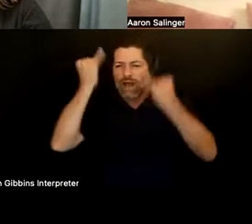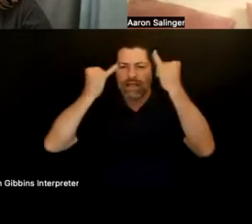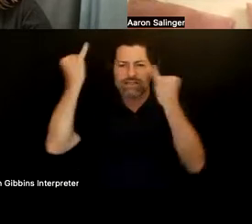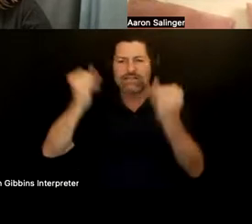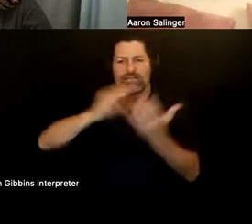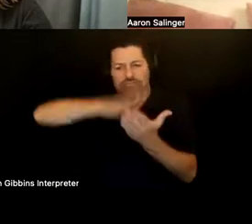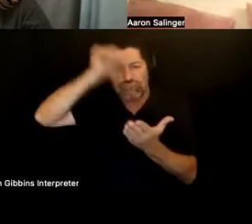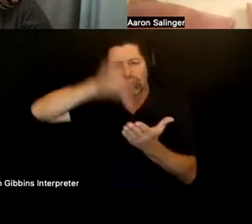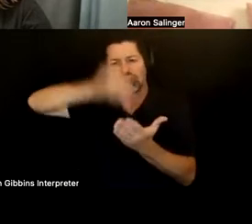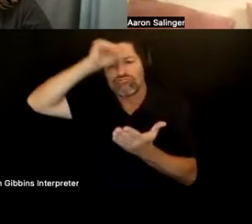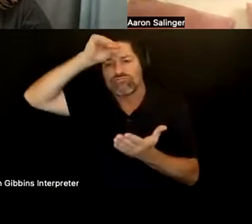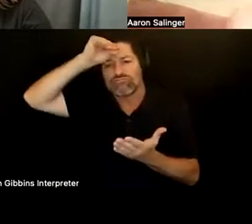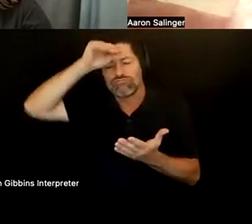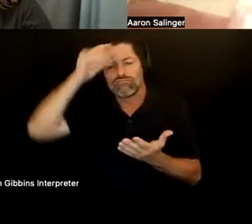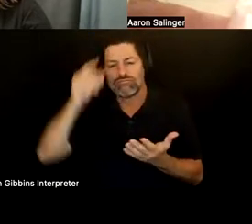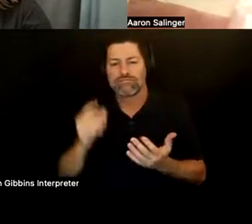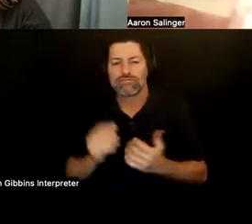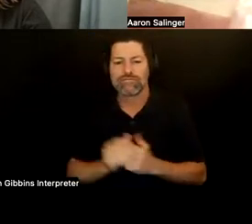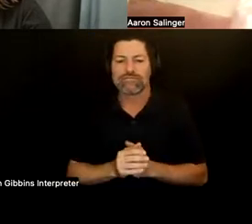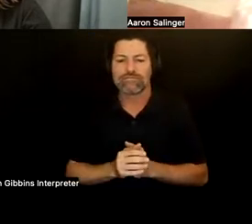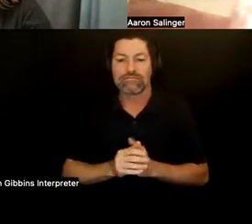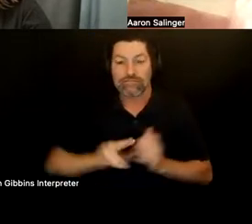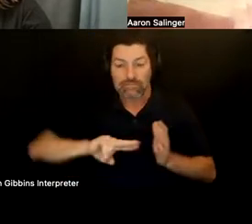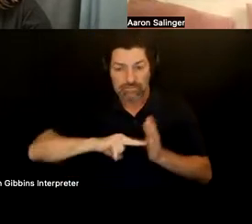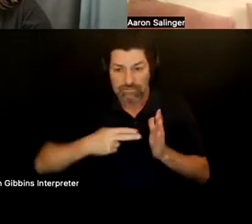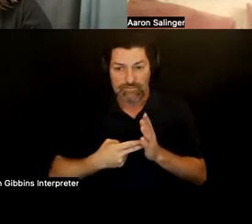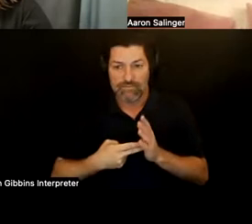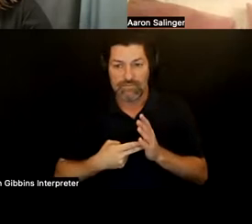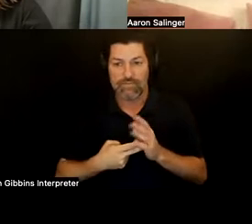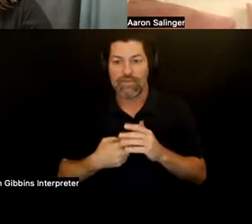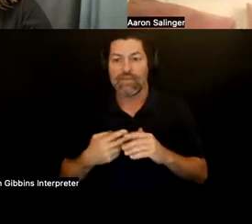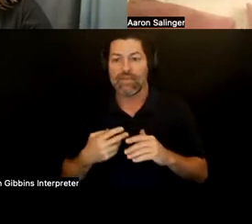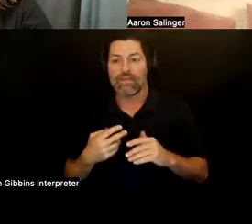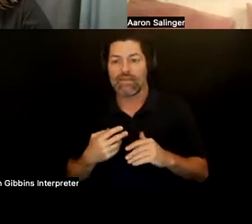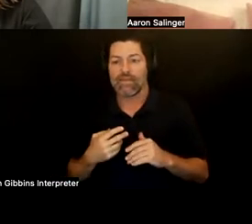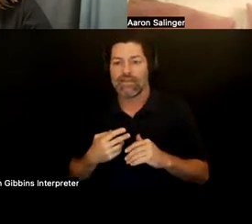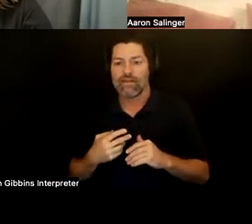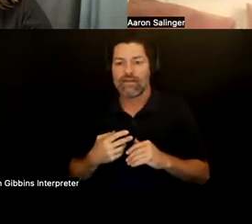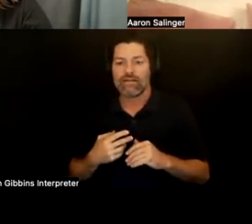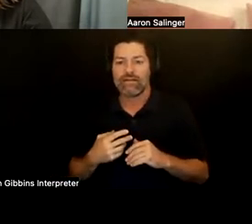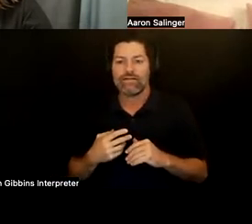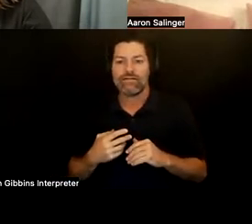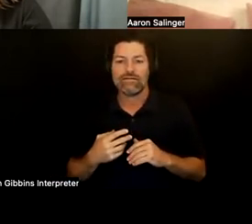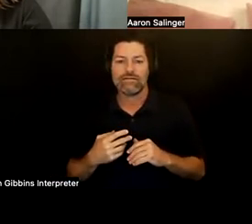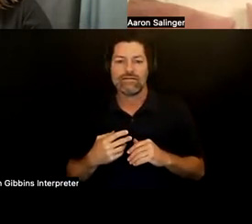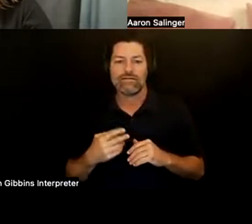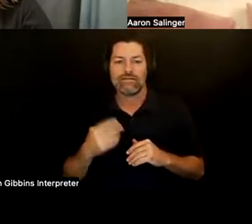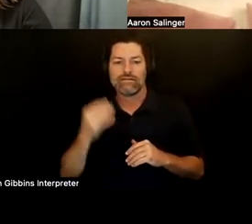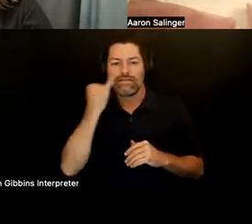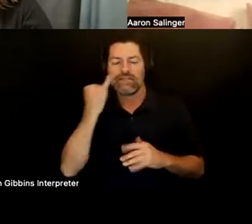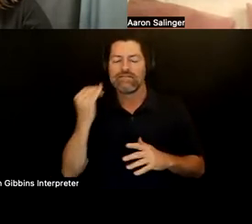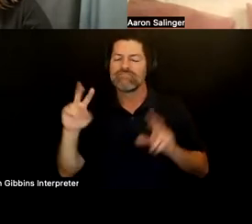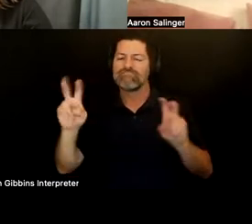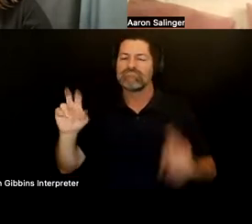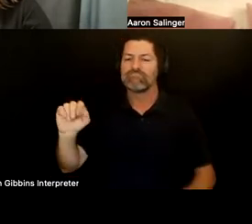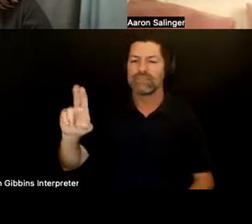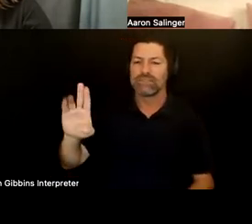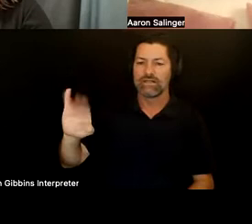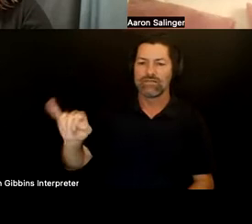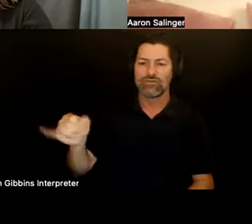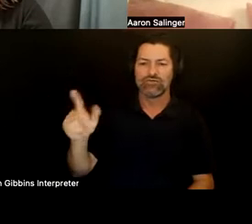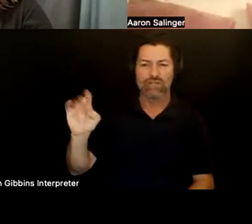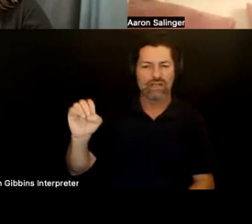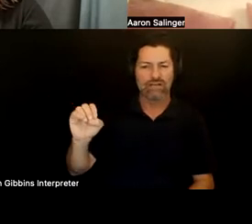19:52:46 And so it means that when we subjugate our speech or we subjugate our learning, or